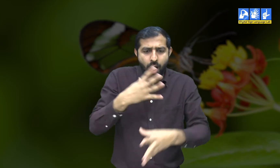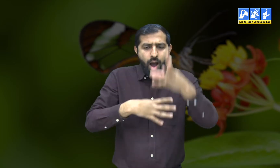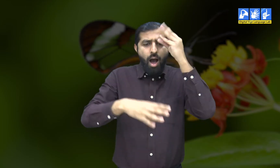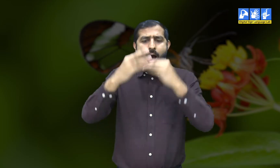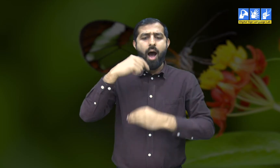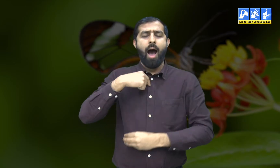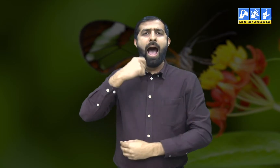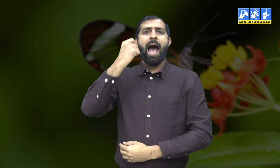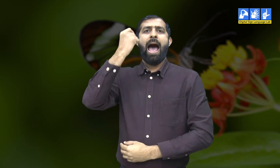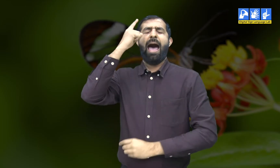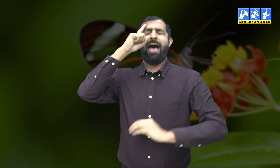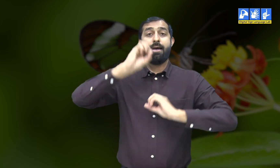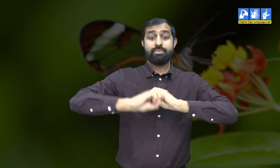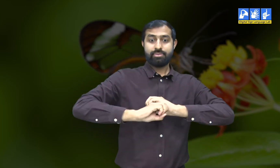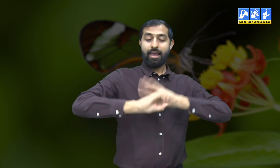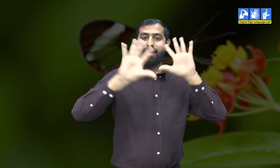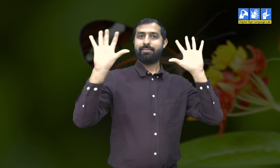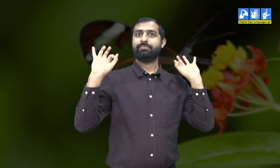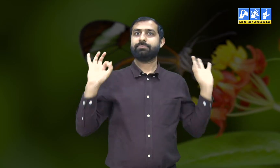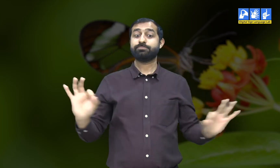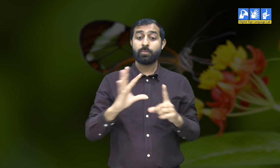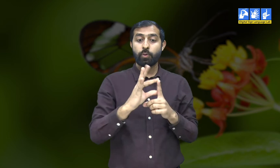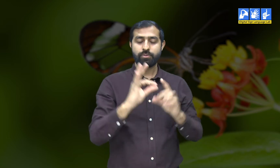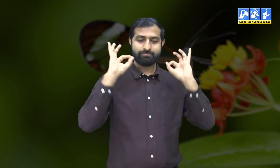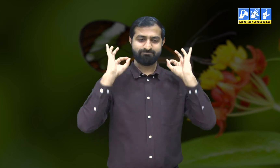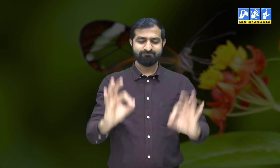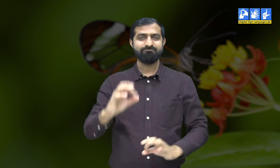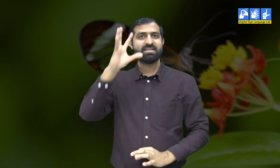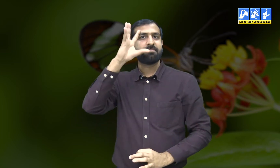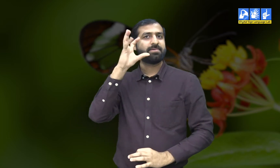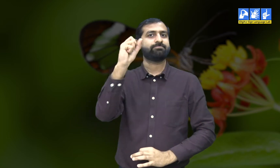He worked hard and learnt many new things about projects and experiments.